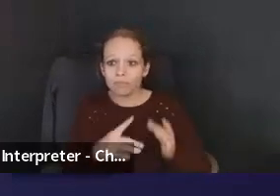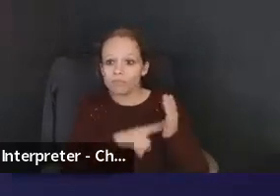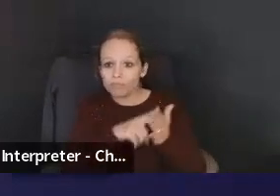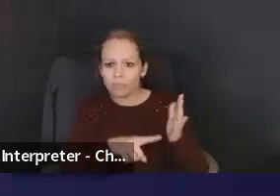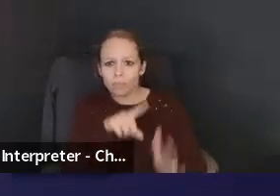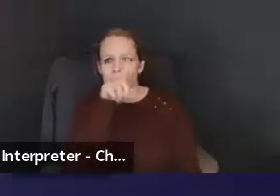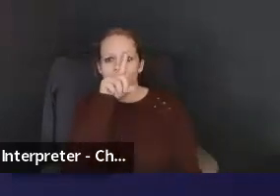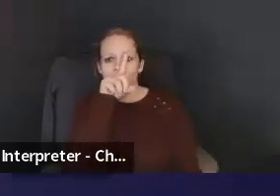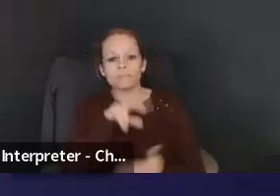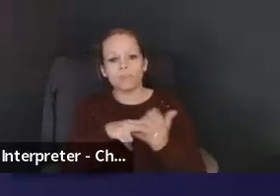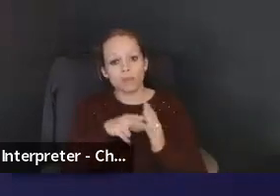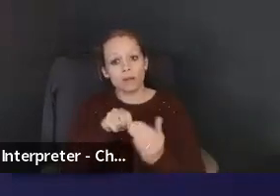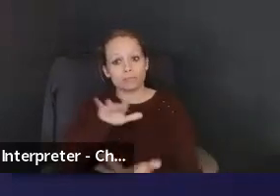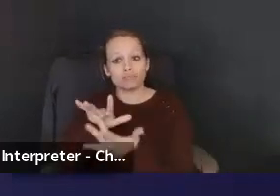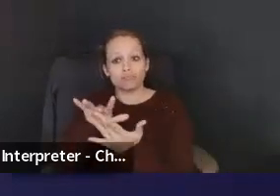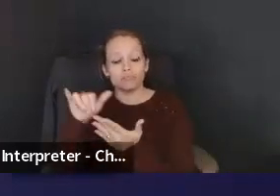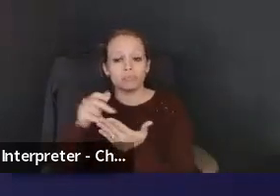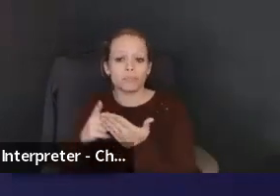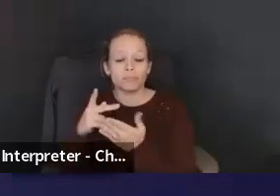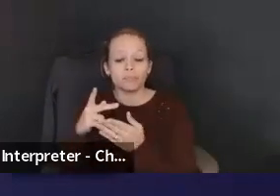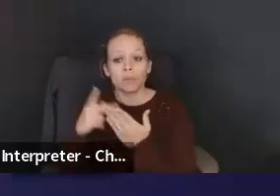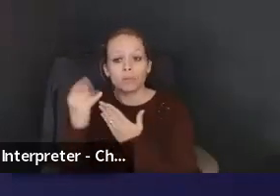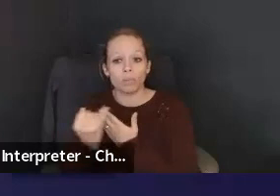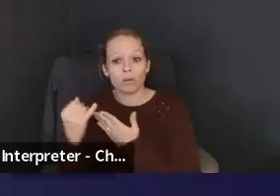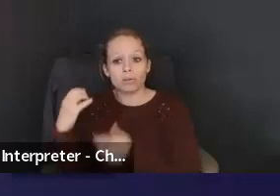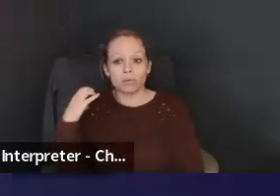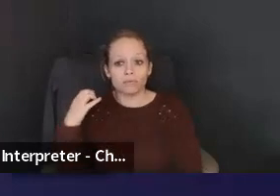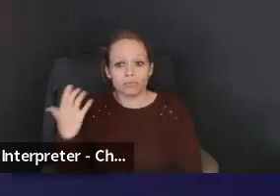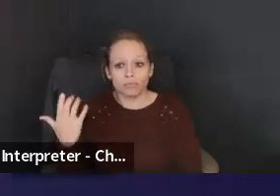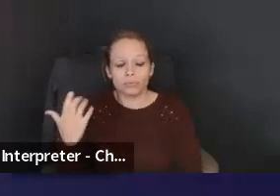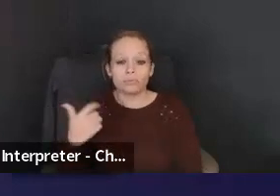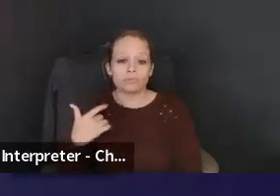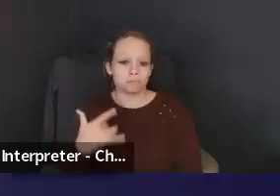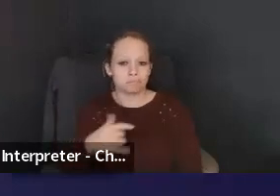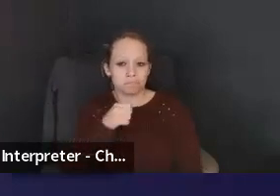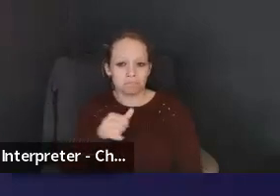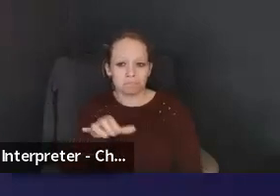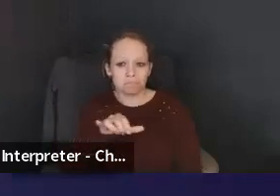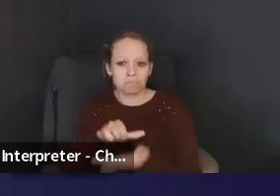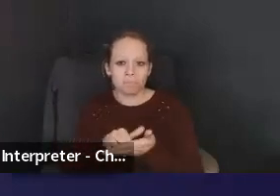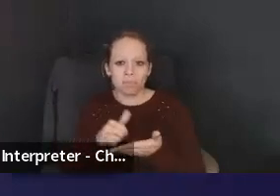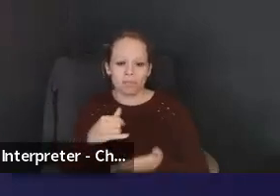you can contact the project officer. We usually don't do that to complain unless there's been an